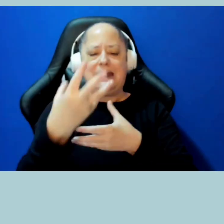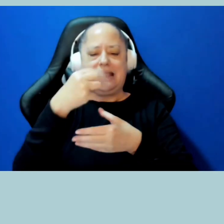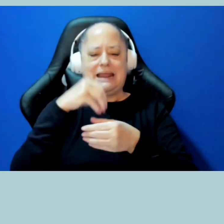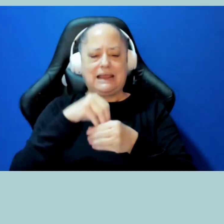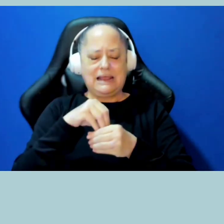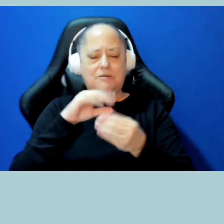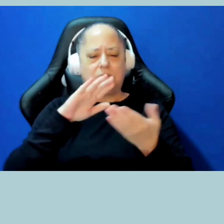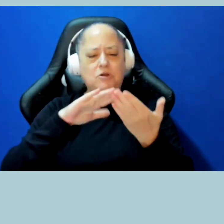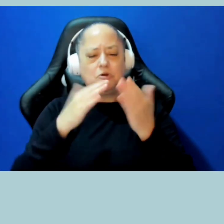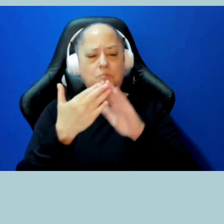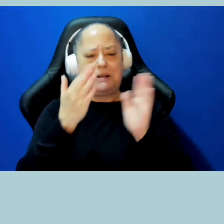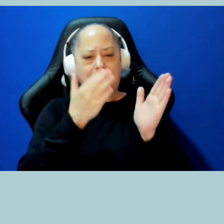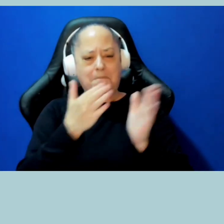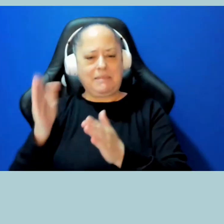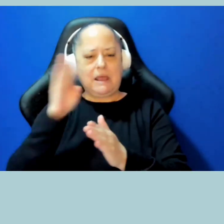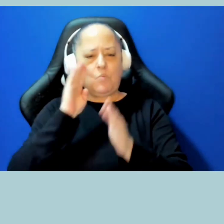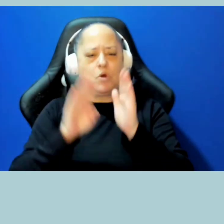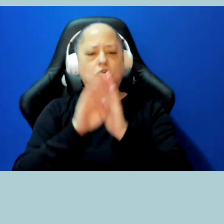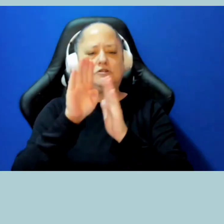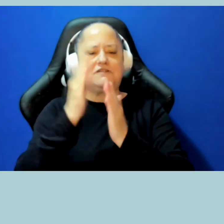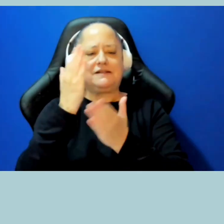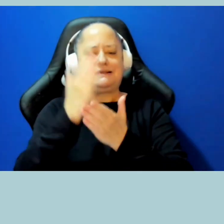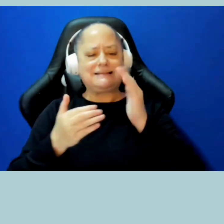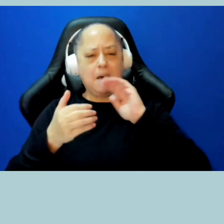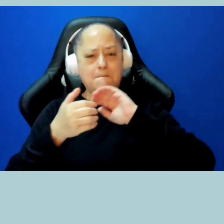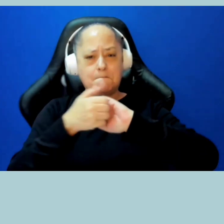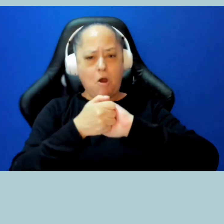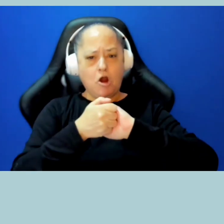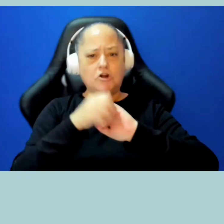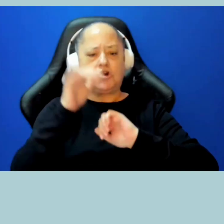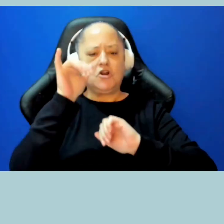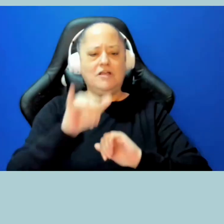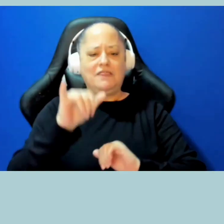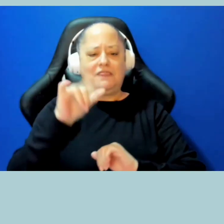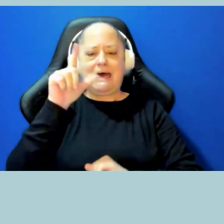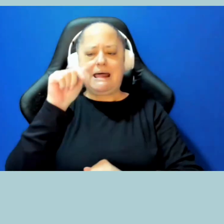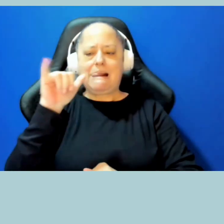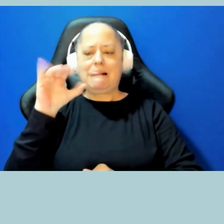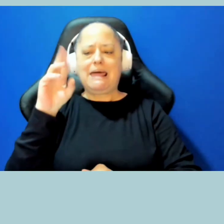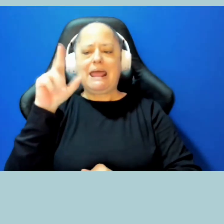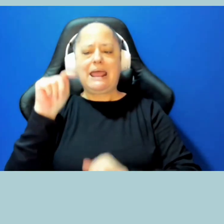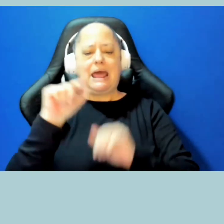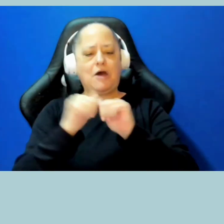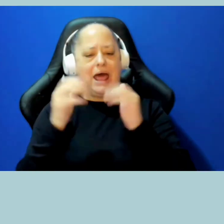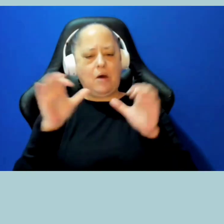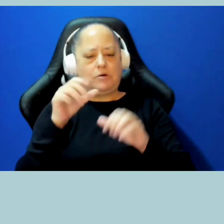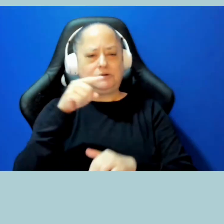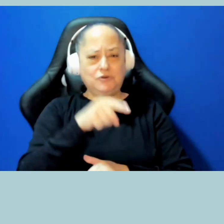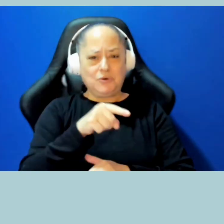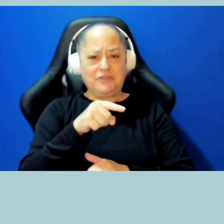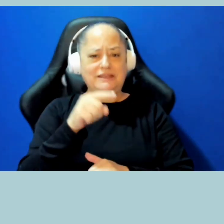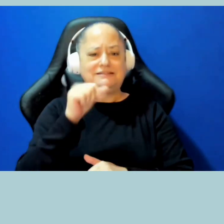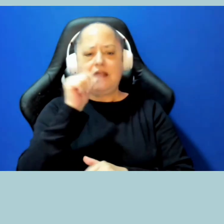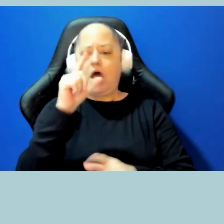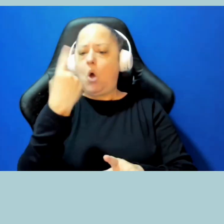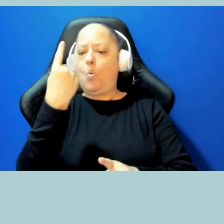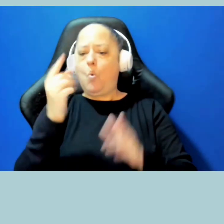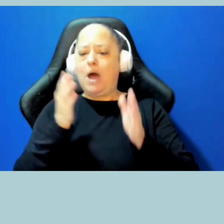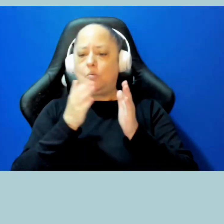we're going to be developing with some partners and that will lay out how we're going to do this because there's not one way to do it. But I think everyone